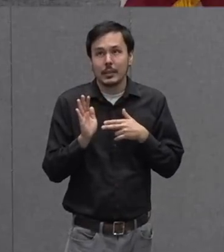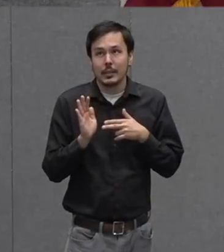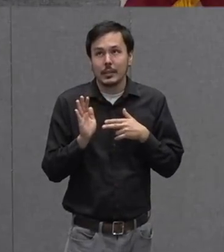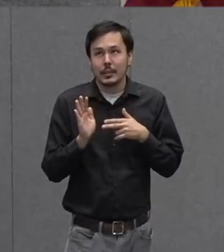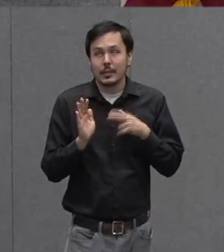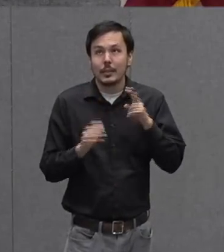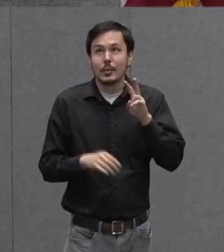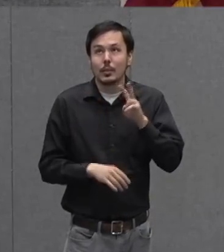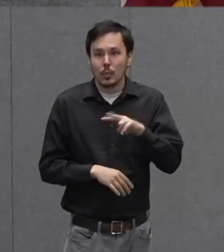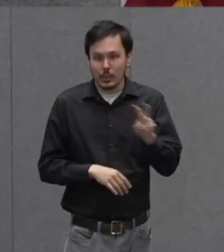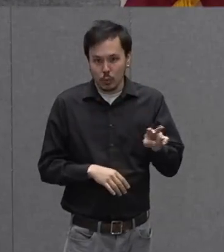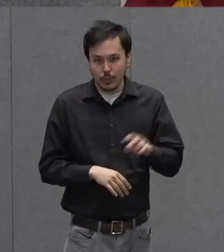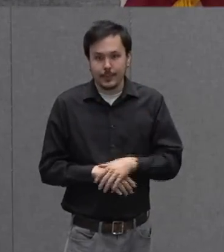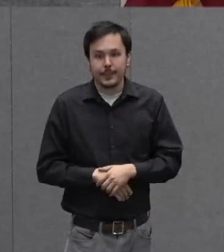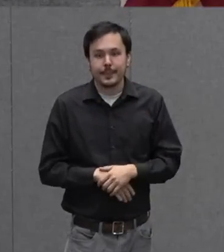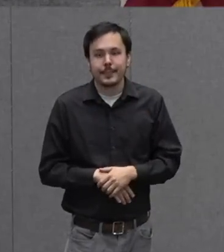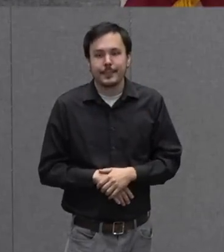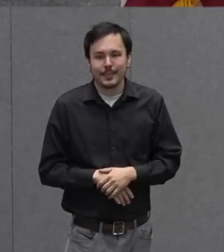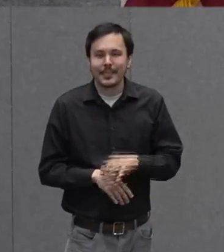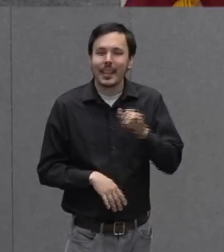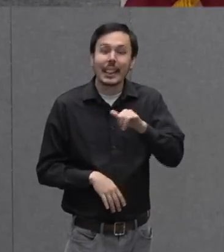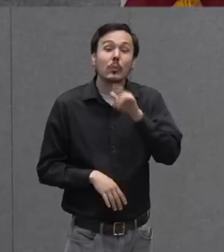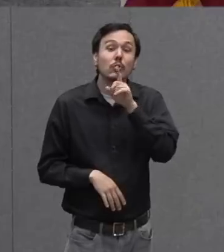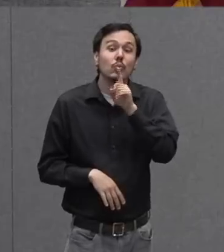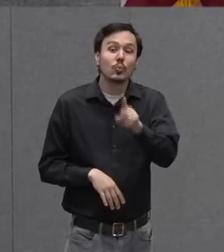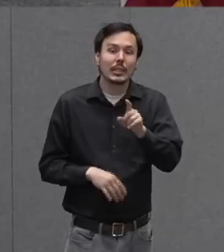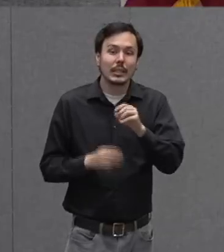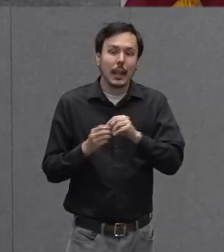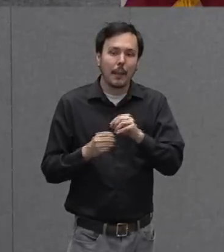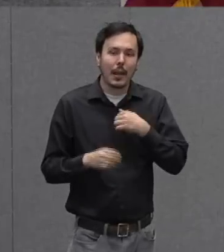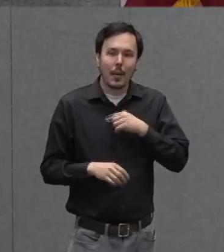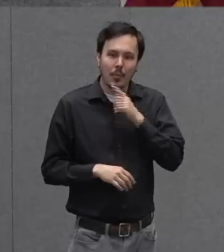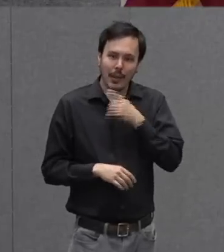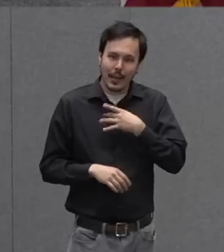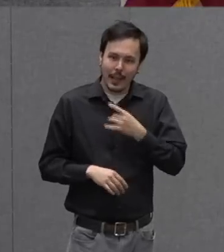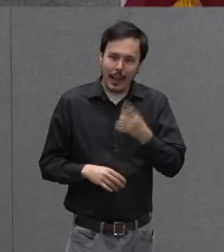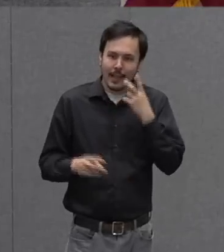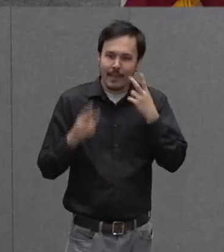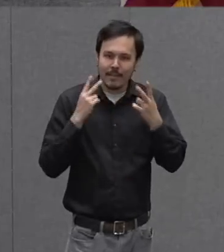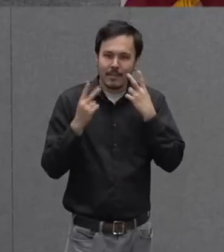22 and that as the real one. And I really like this visual representation